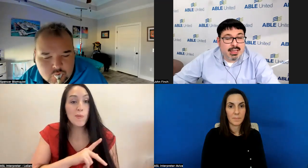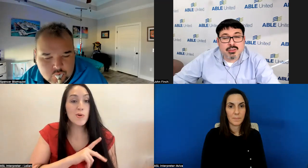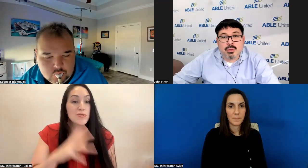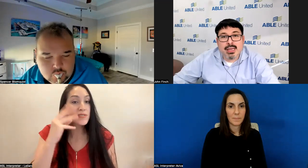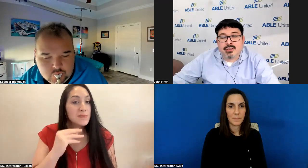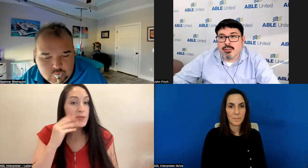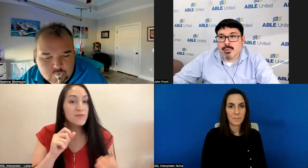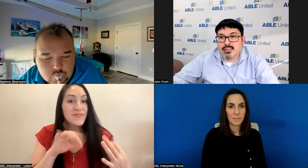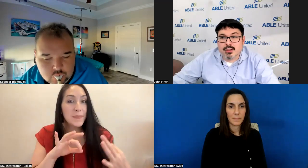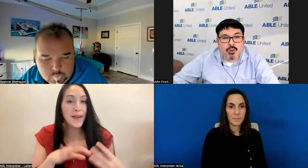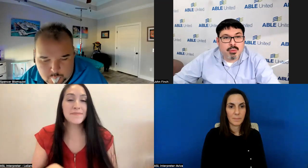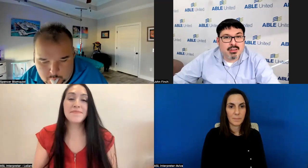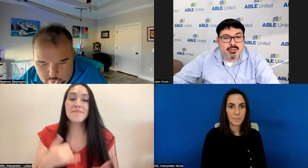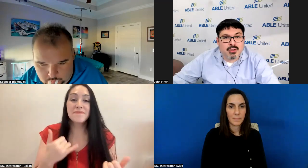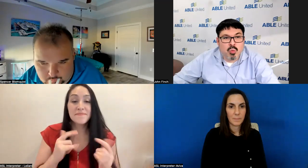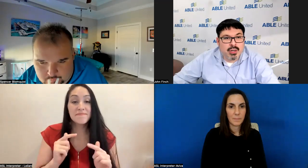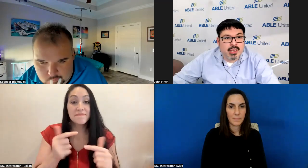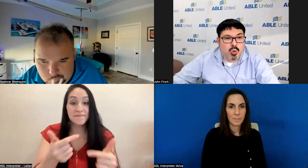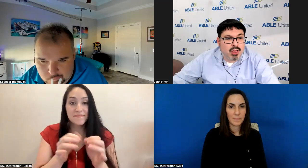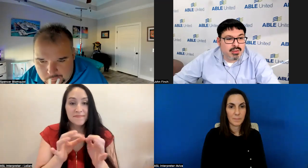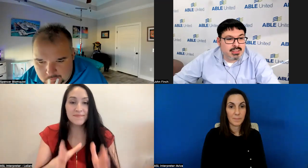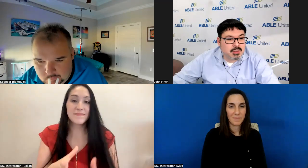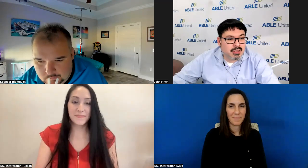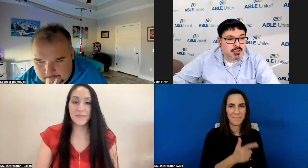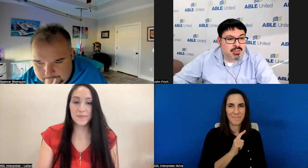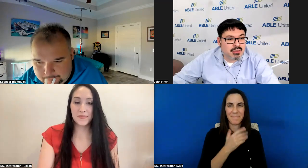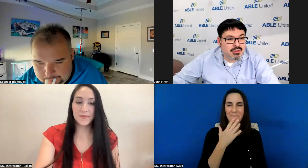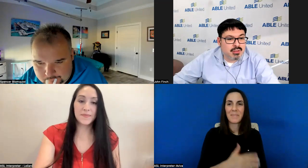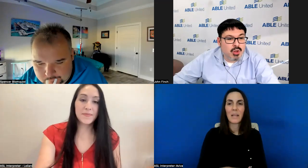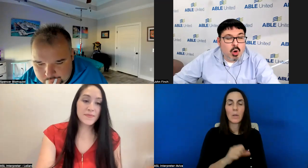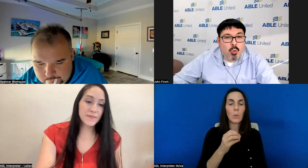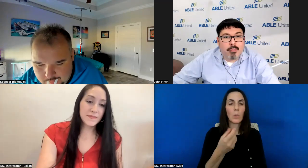So, yeah, so everybody's a little bit different on what a qualified disability expenses and